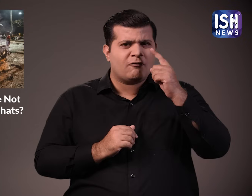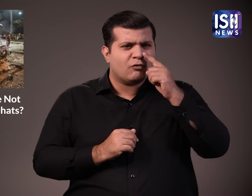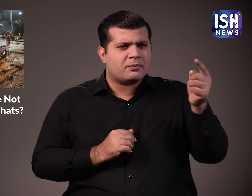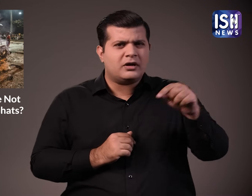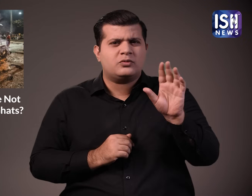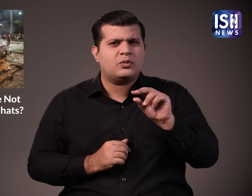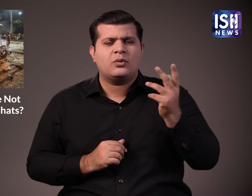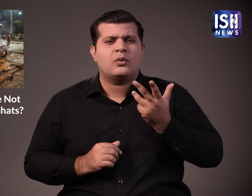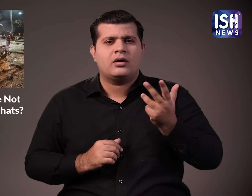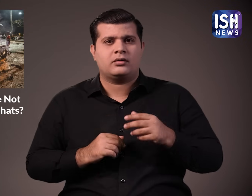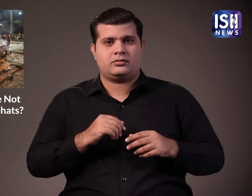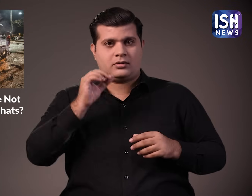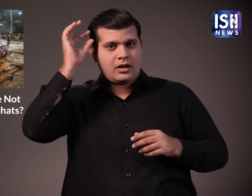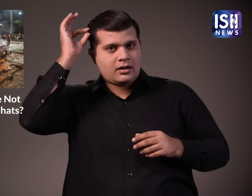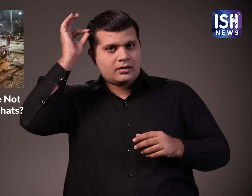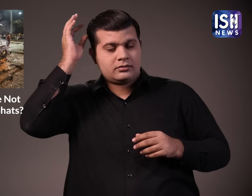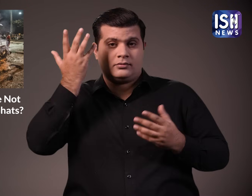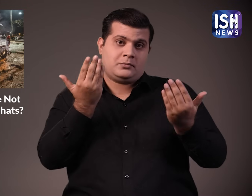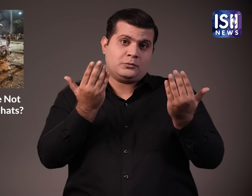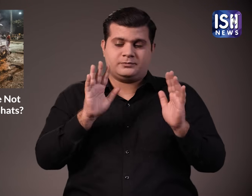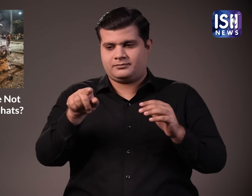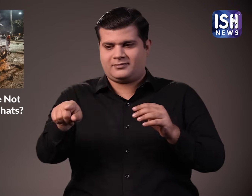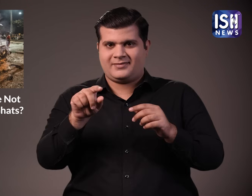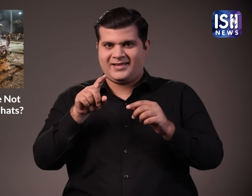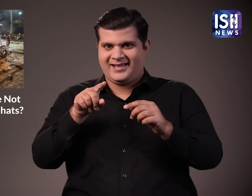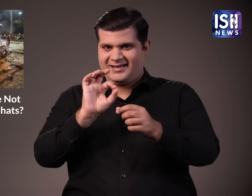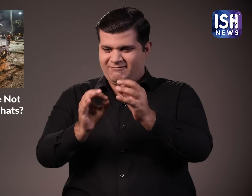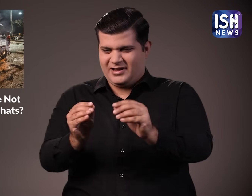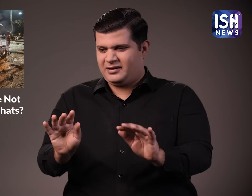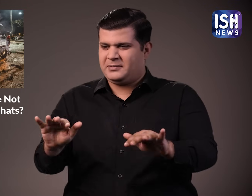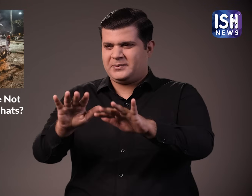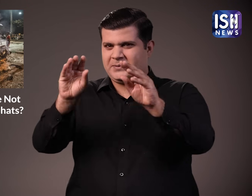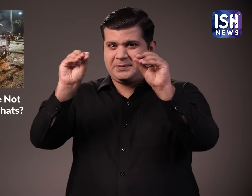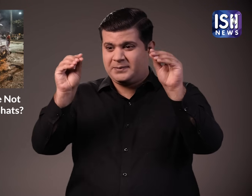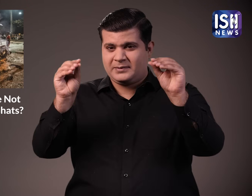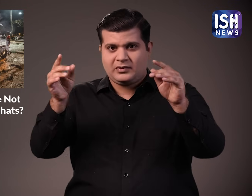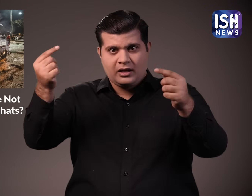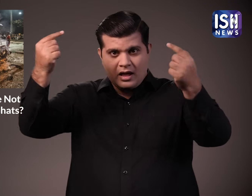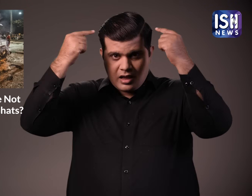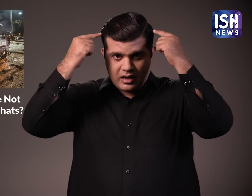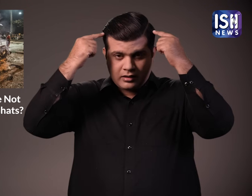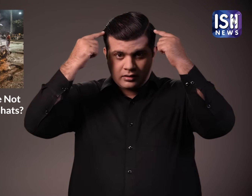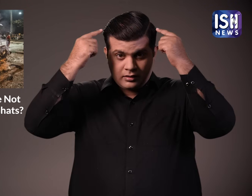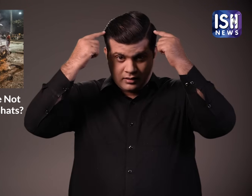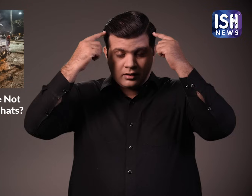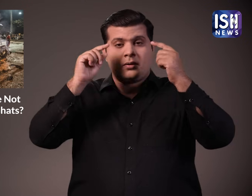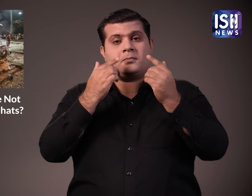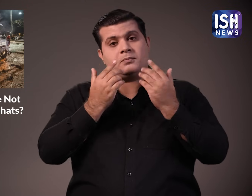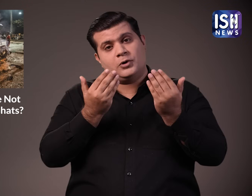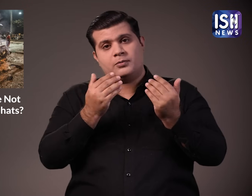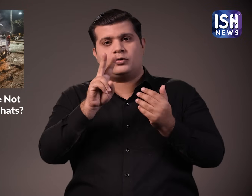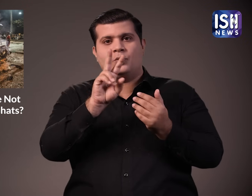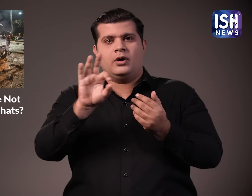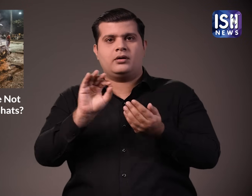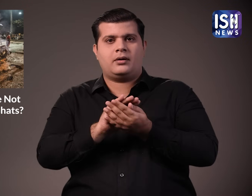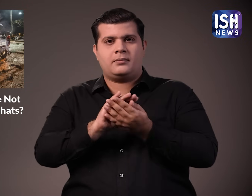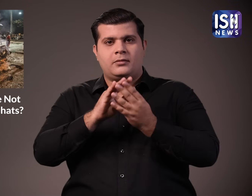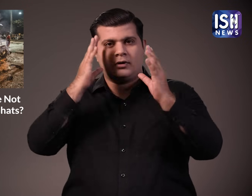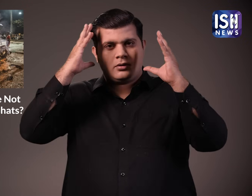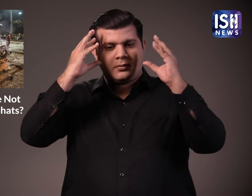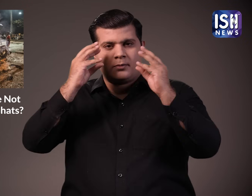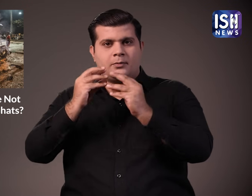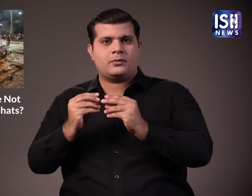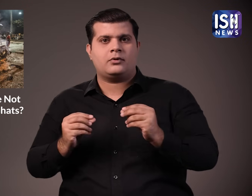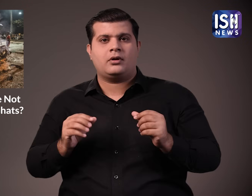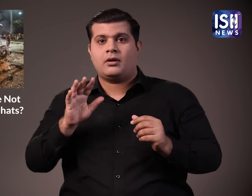These viruses can live in the hair for up to 2 weeks and that is another reason why women don't go to crematorium.